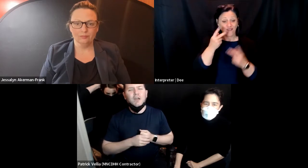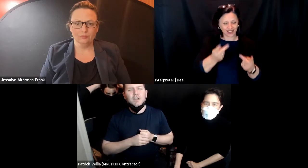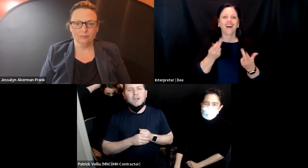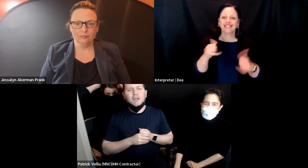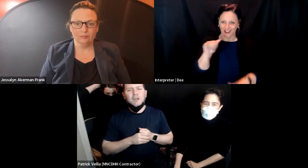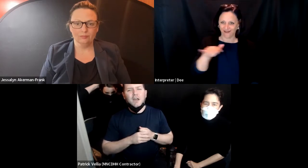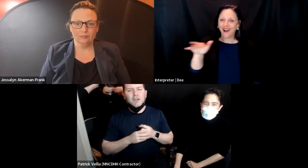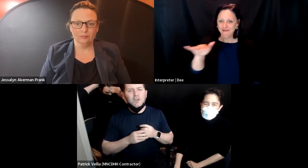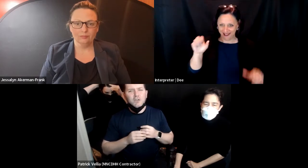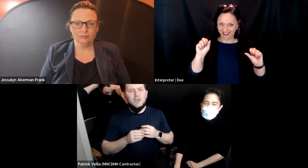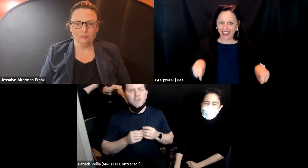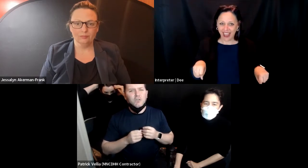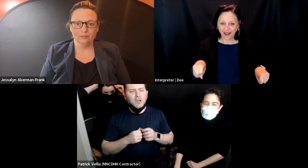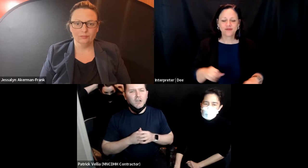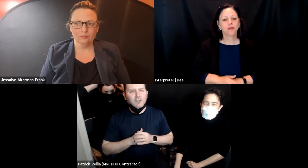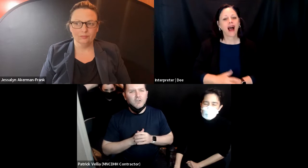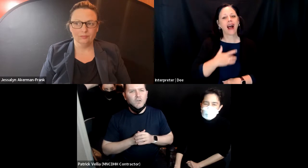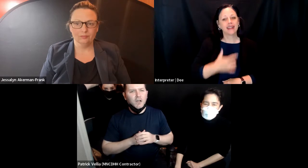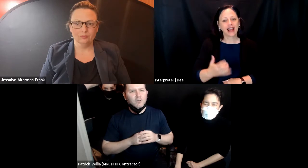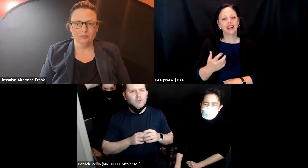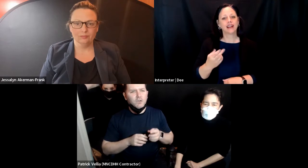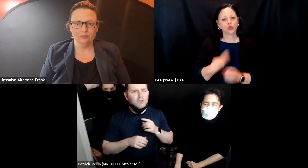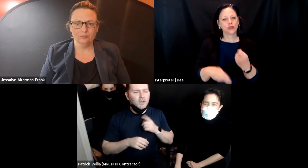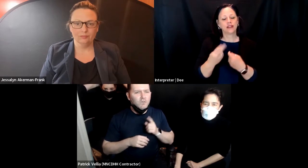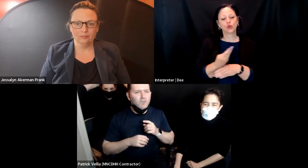So I moved here in 2019. And she recently visited.